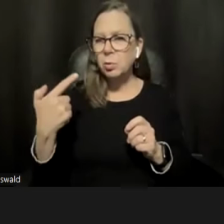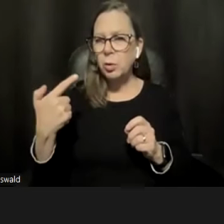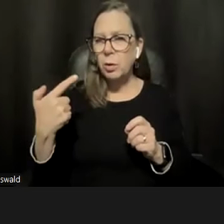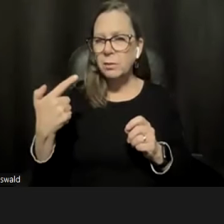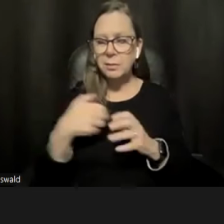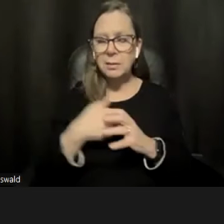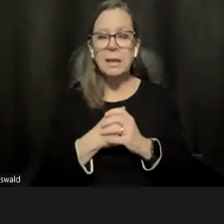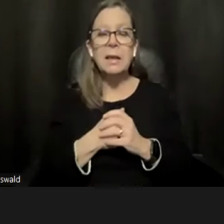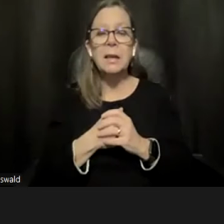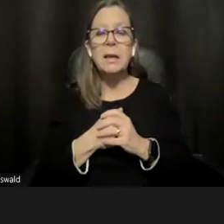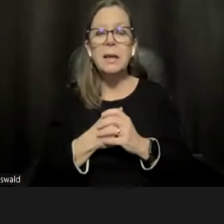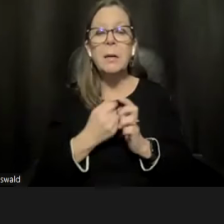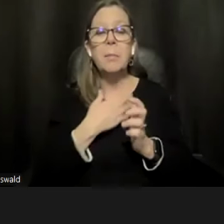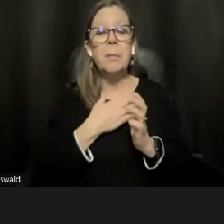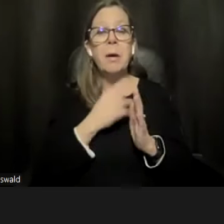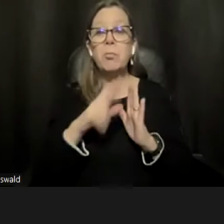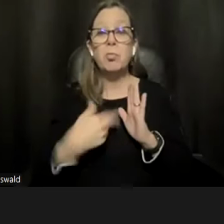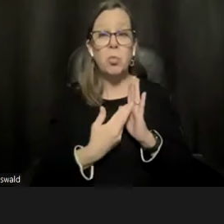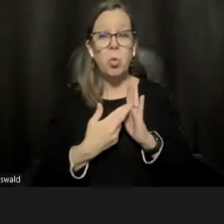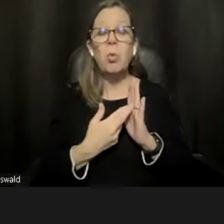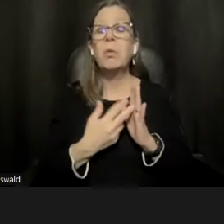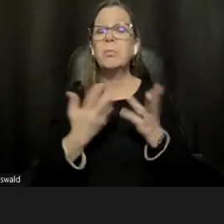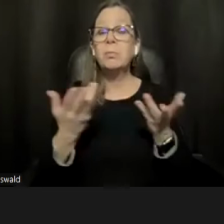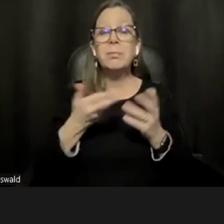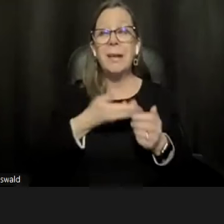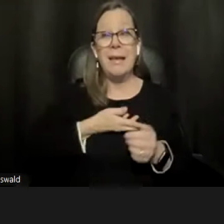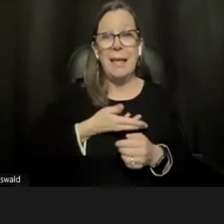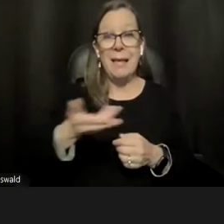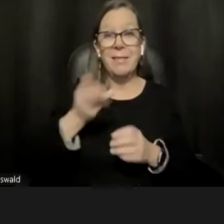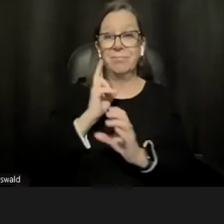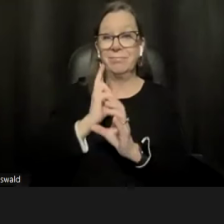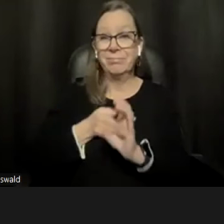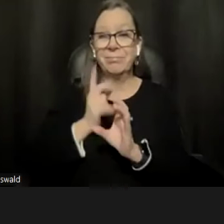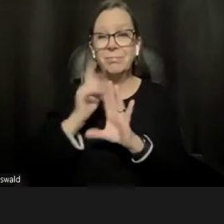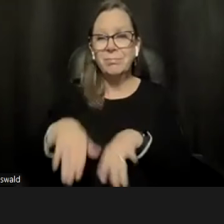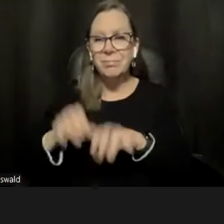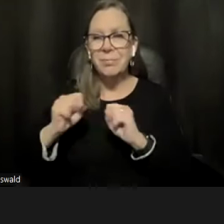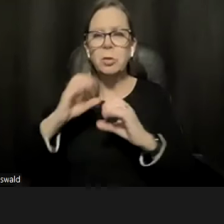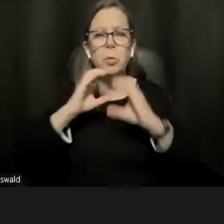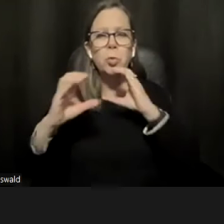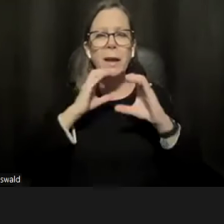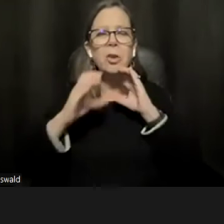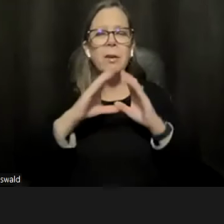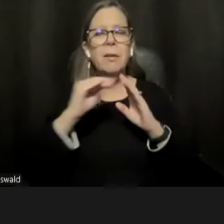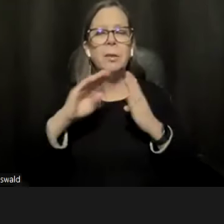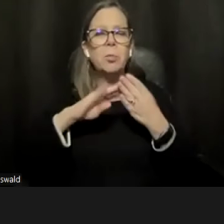My role, I was hired on to do communications and engagement, bilingual communications and